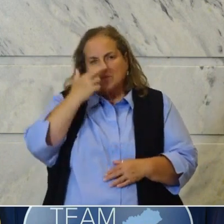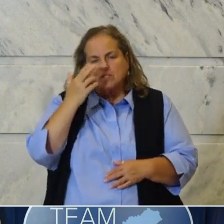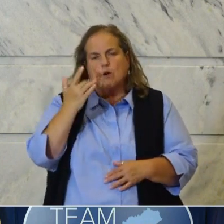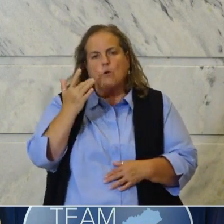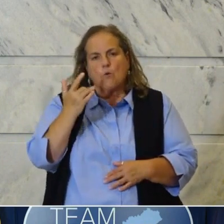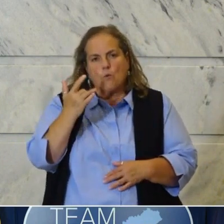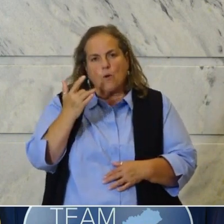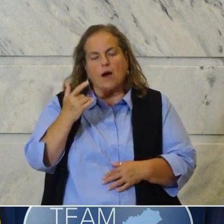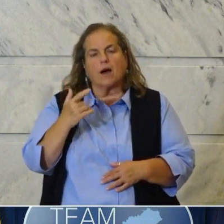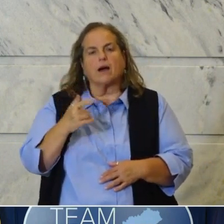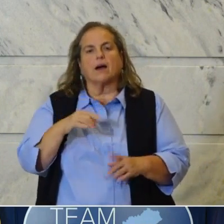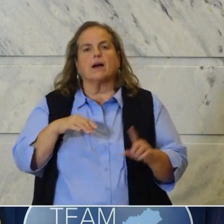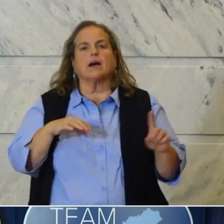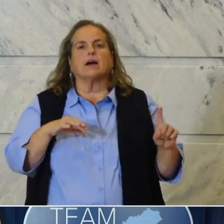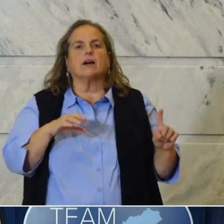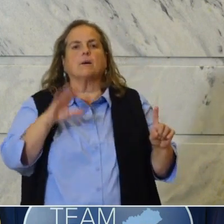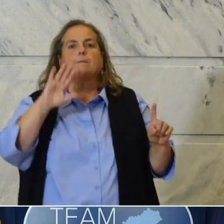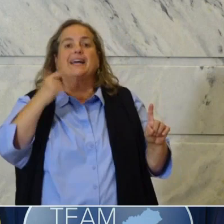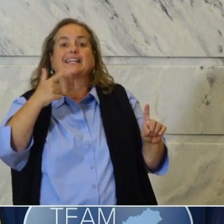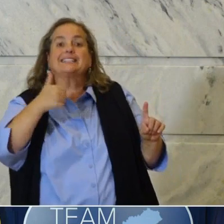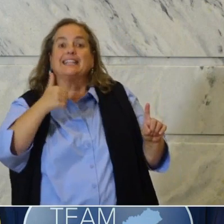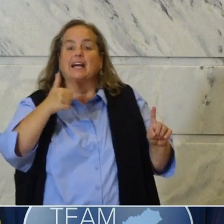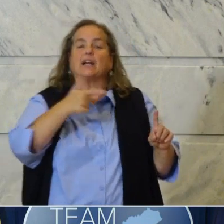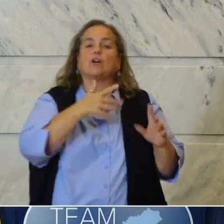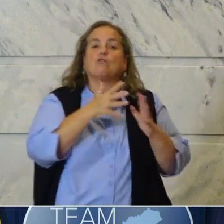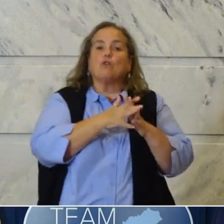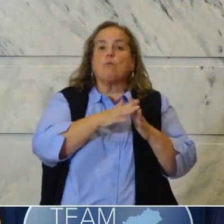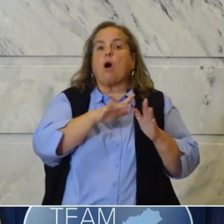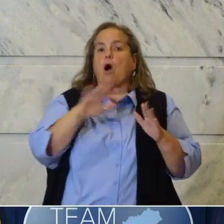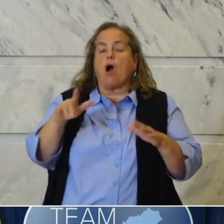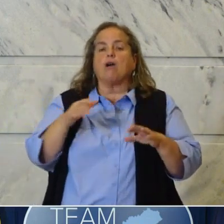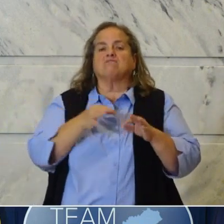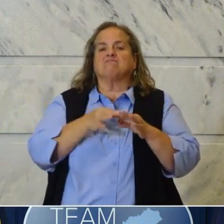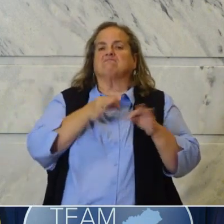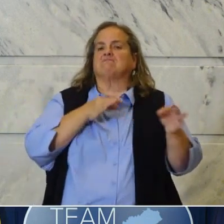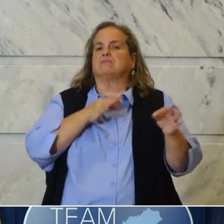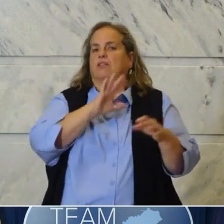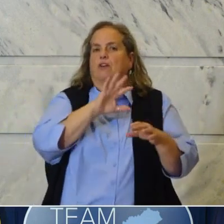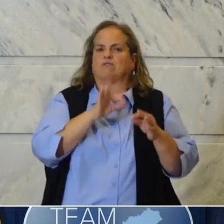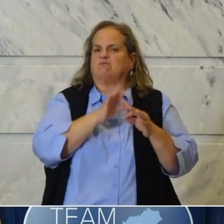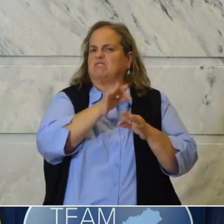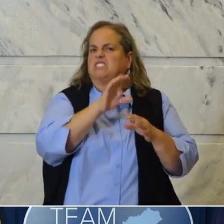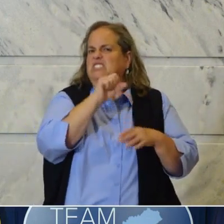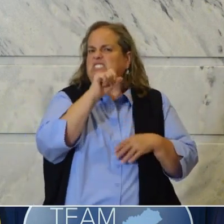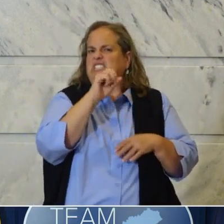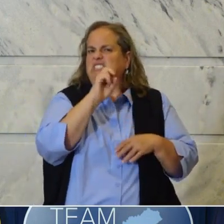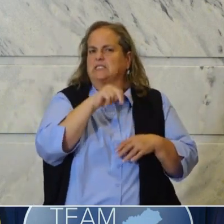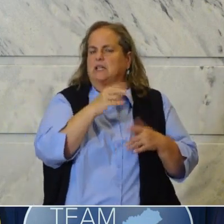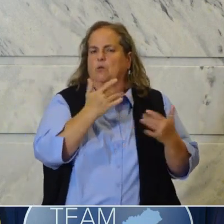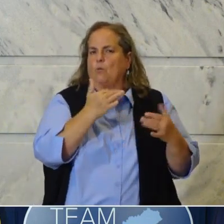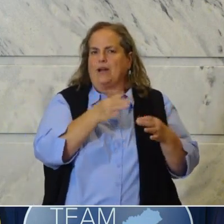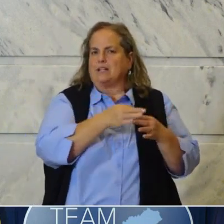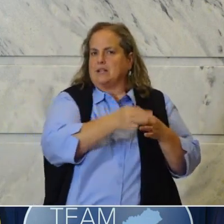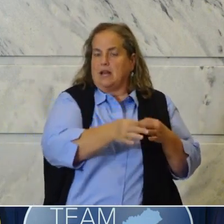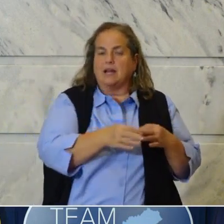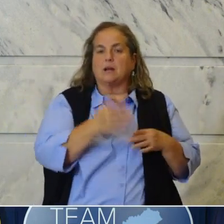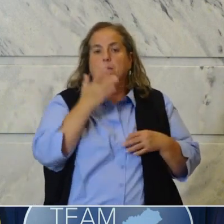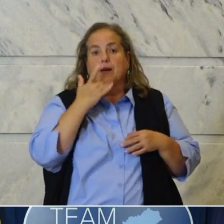and Big 10 deferred their seasons entirely. But it's the reason the SEC did even more stuff. If you test positive,